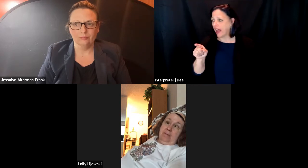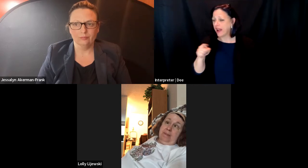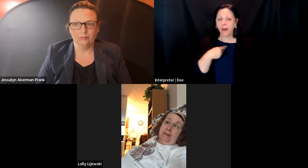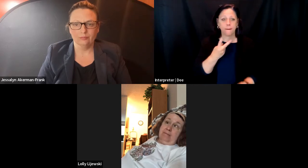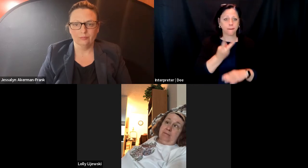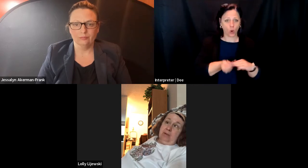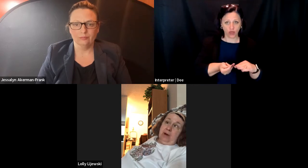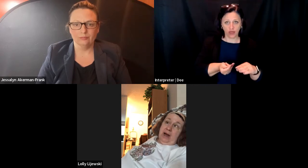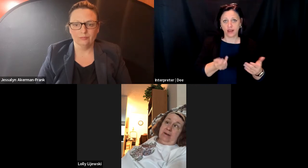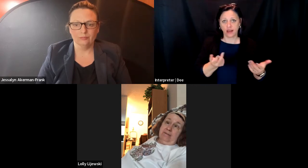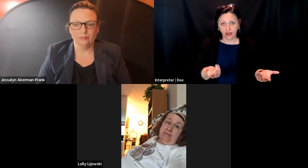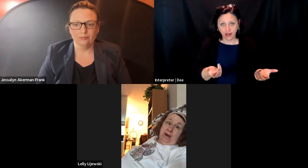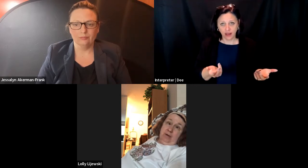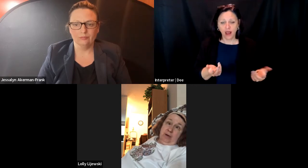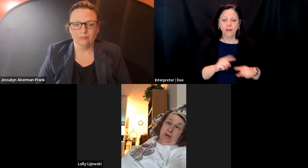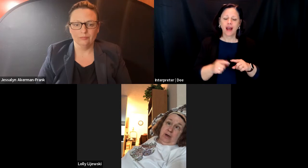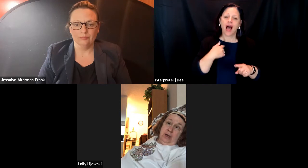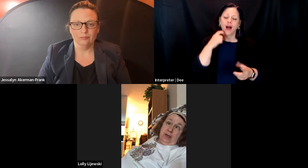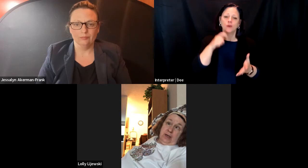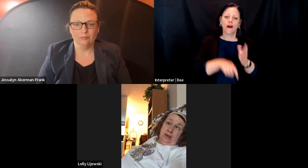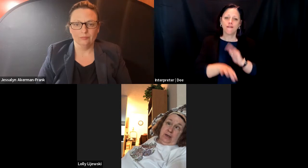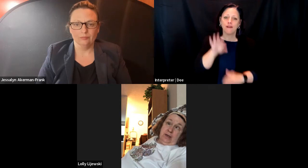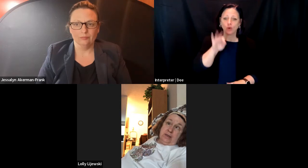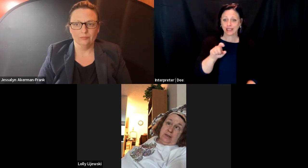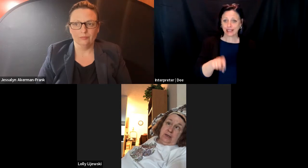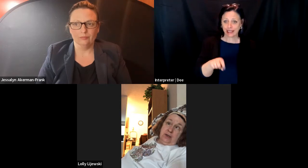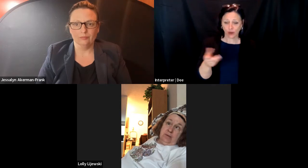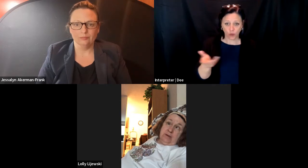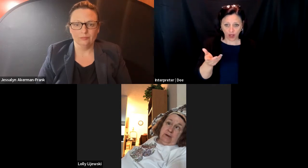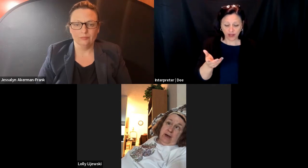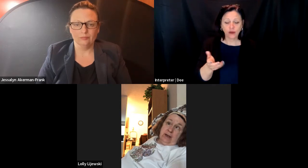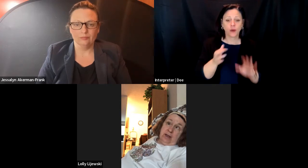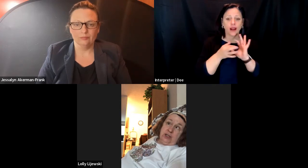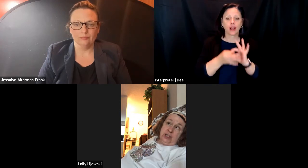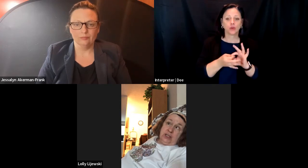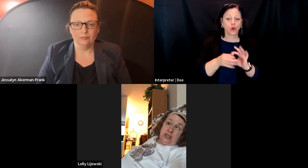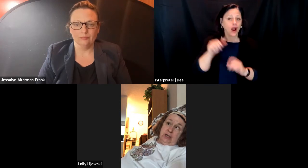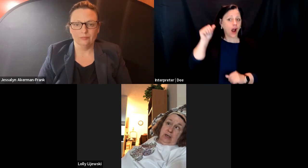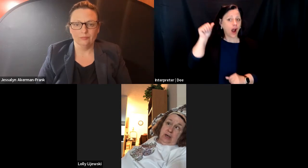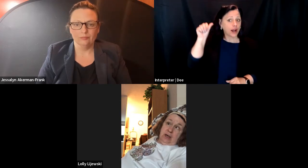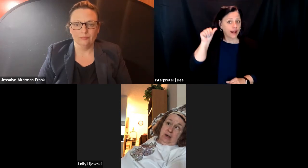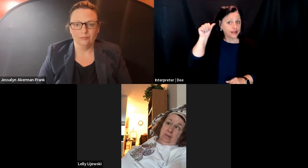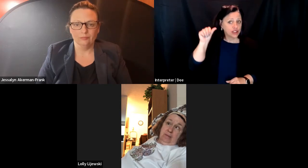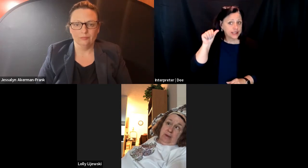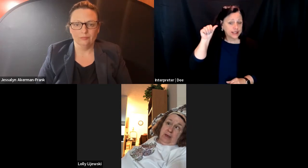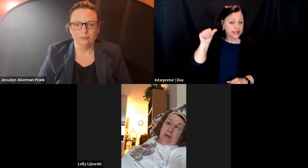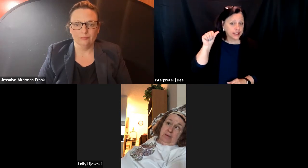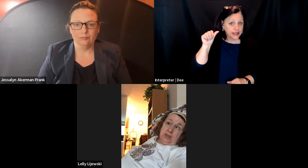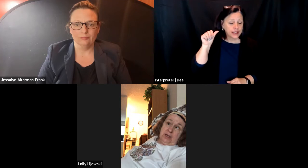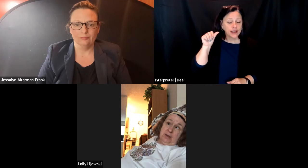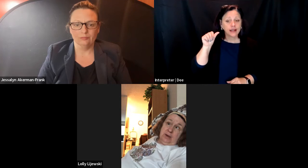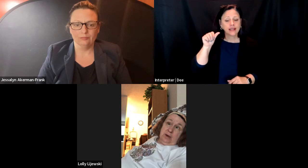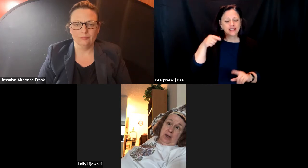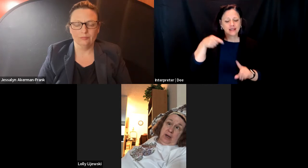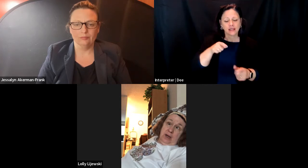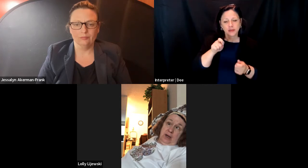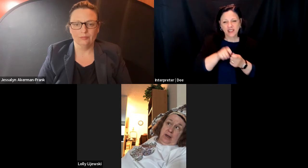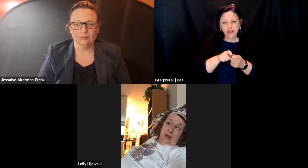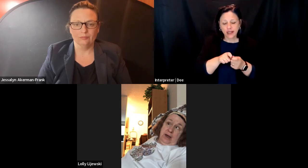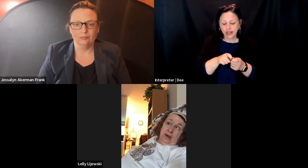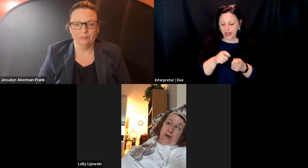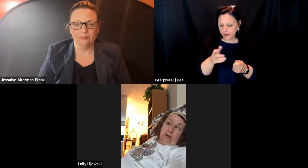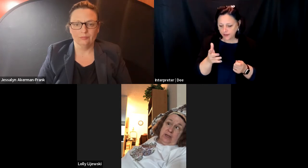I agree with Kaitlyn's explanation about I'm not one or the other, I'm both.